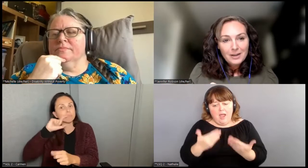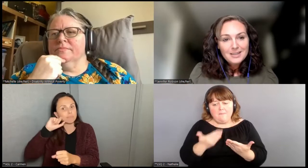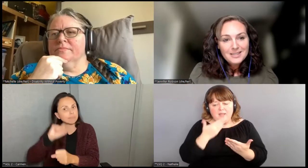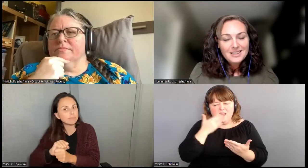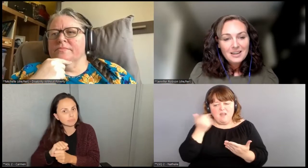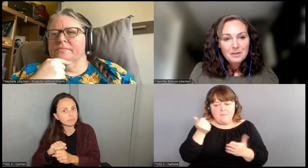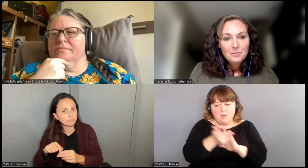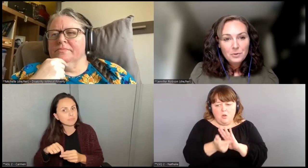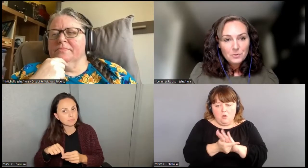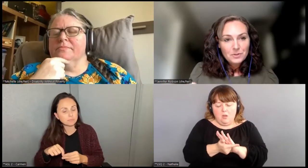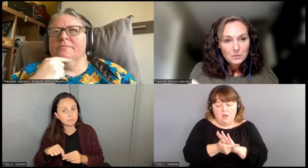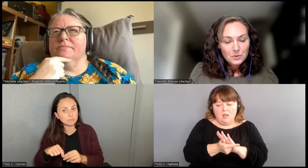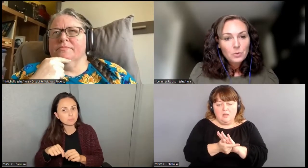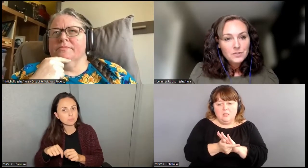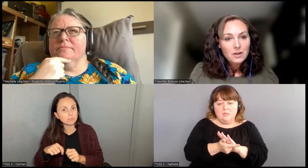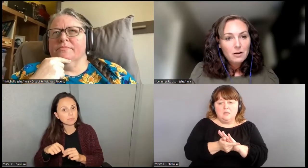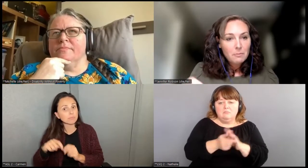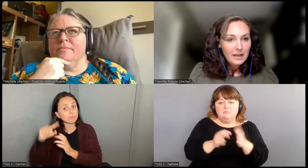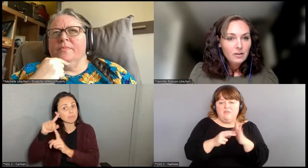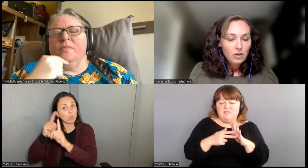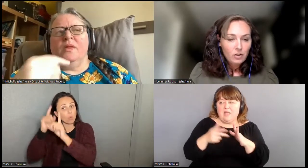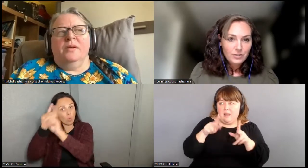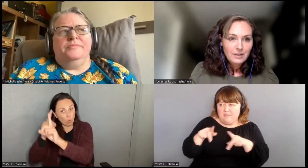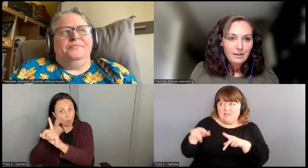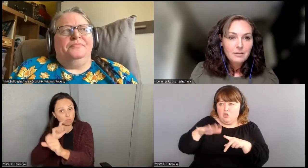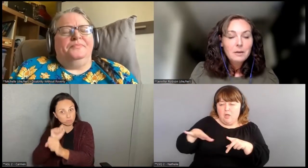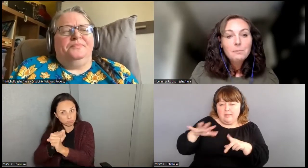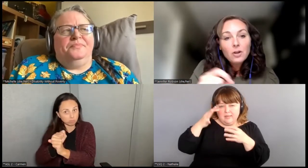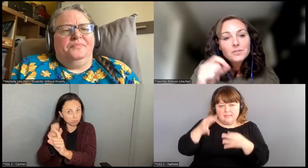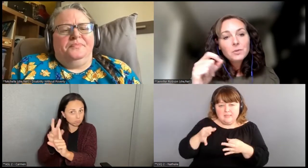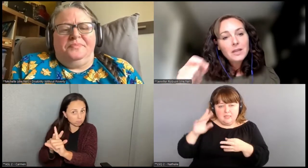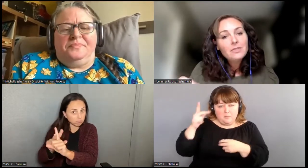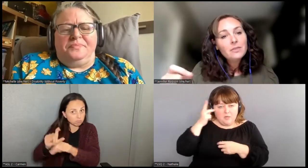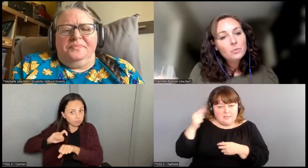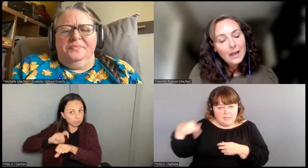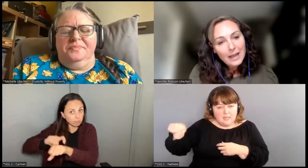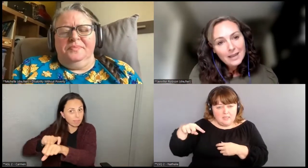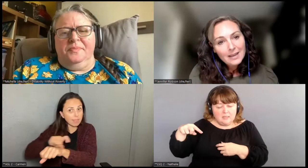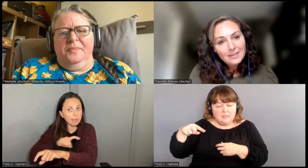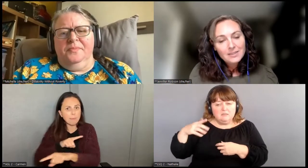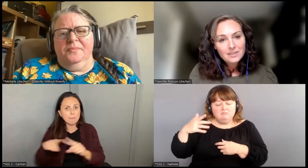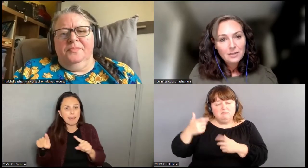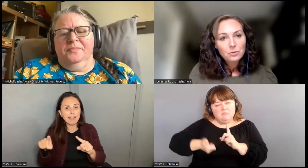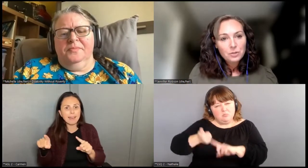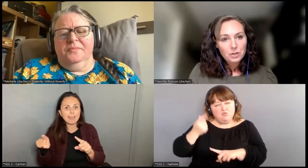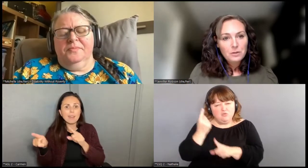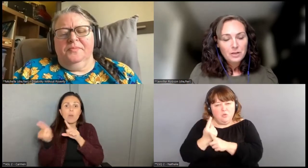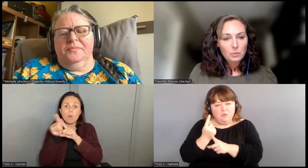RIGHT, THOSE GOALS ARE MET ON TIME. ALSO IN THE WAY THAT THE STAKEHOLDER COMMUNITY WOULD